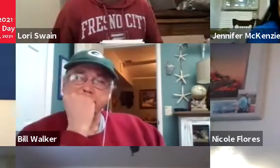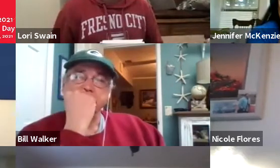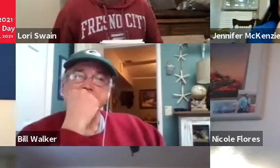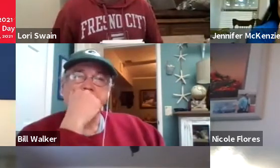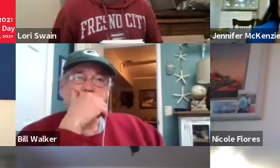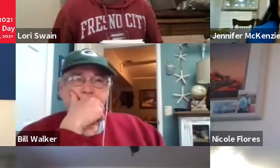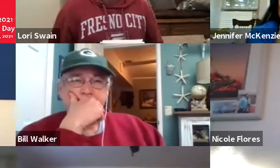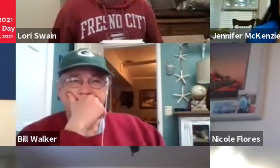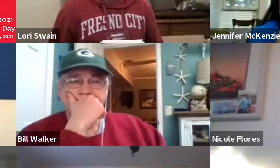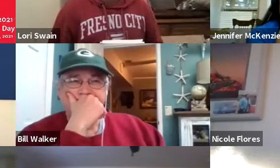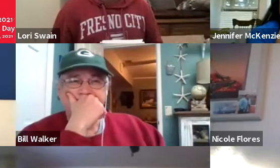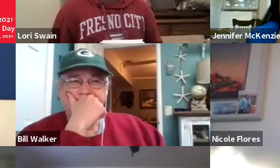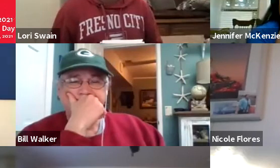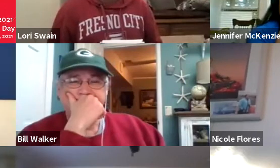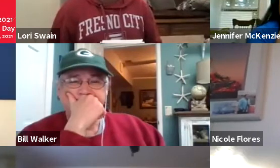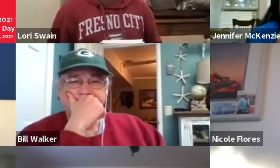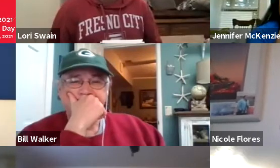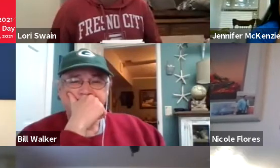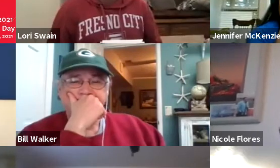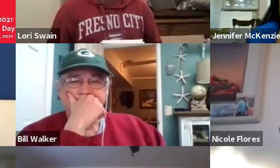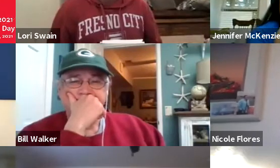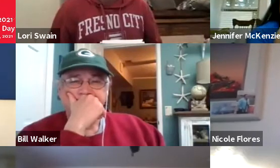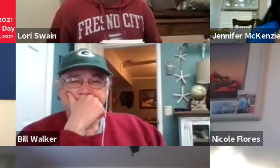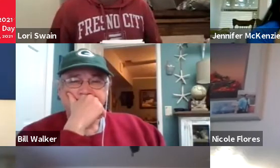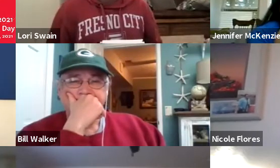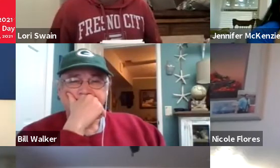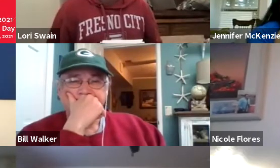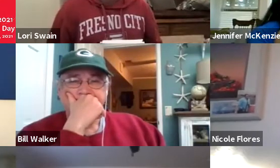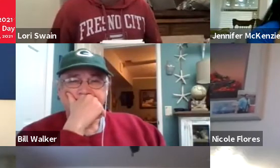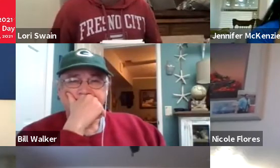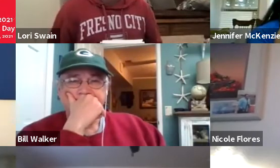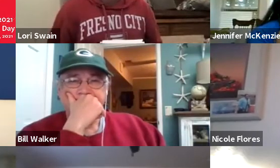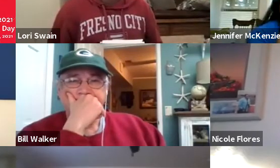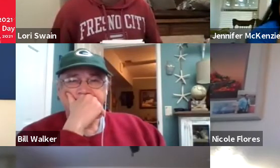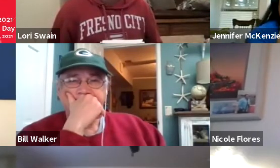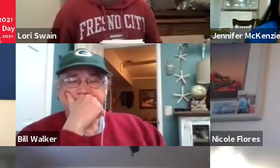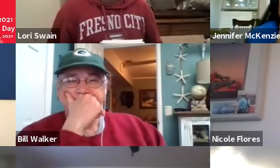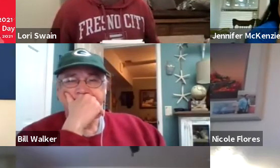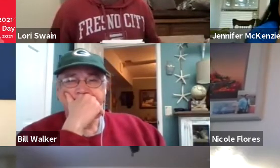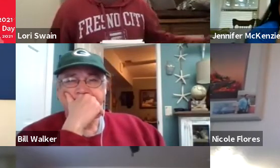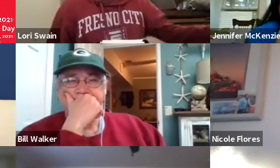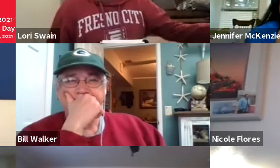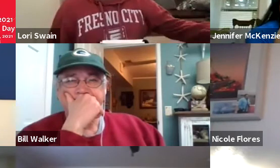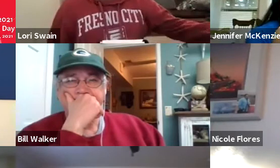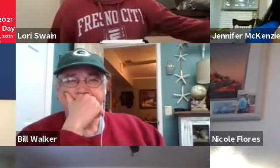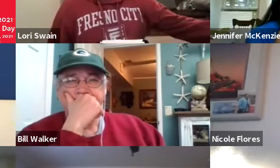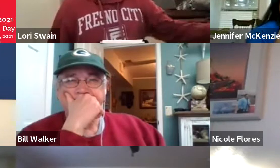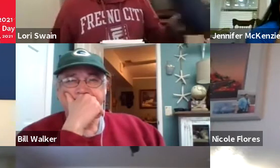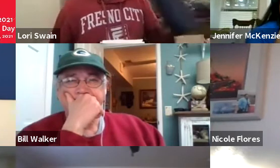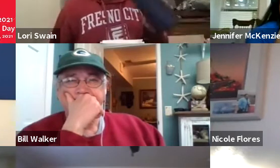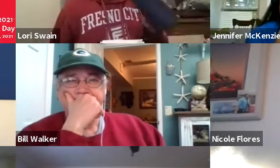know, program reviews is what's important about that is, we really try to make it more than just a check mark, you know, that it's